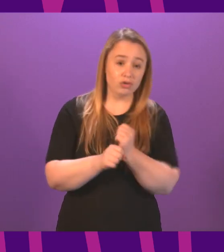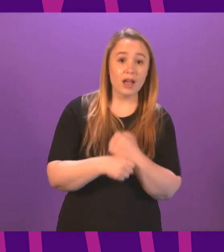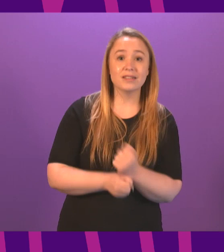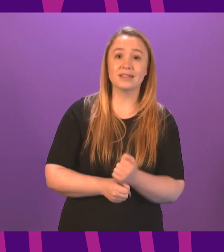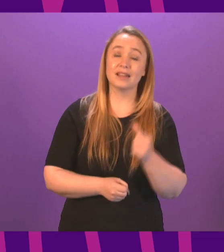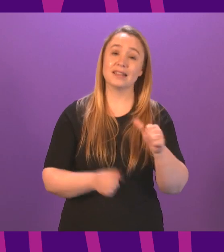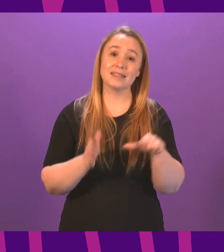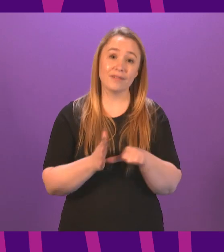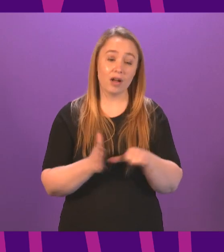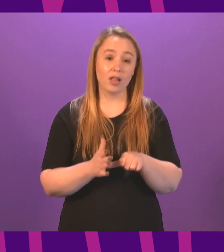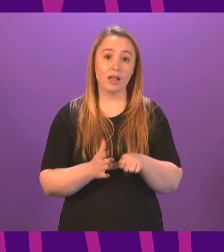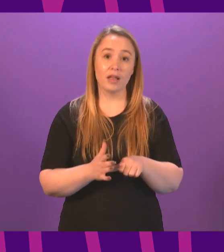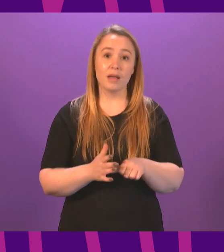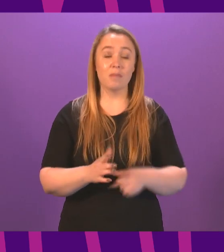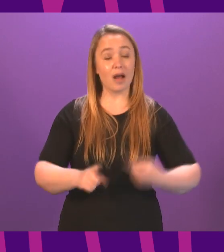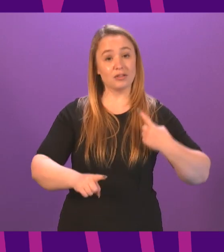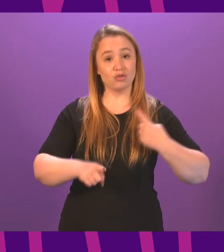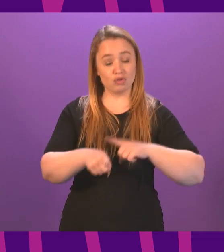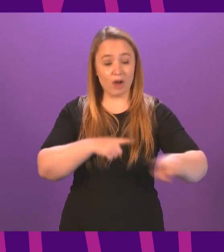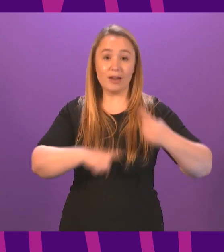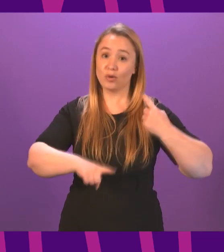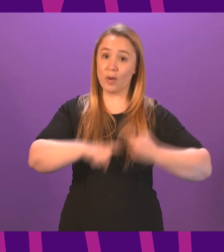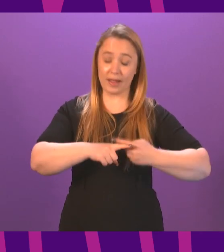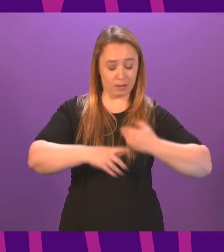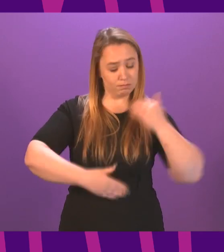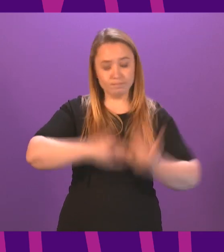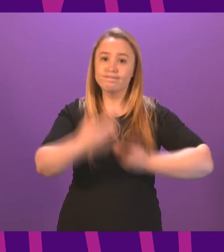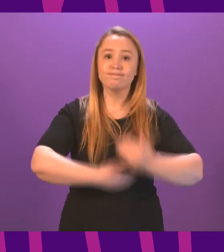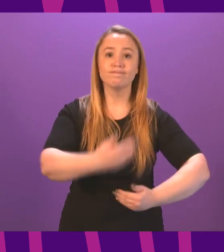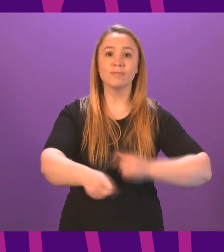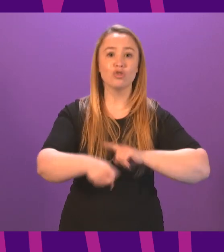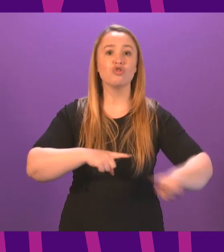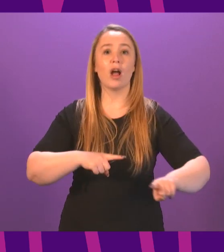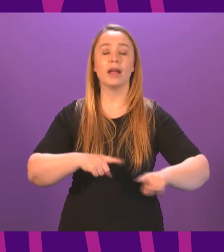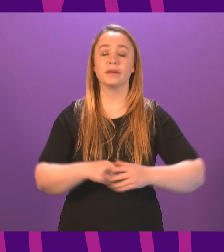quickly we can get through this. I made the point earlier that to ease up on restrictions